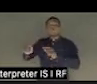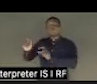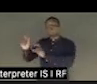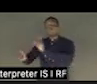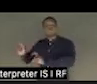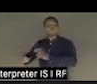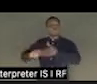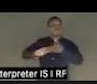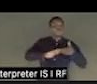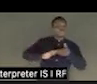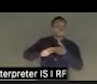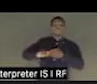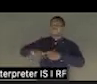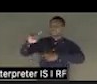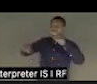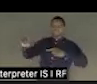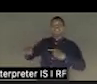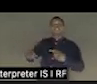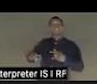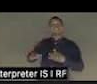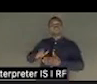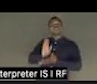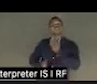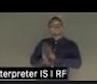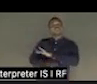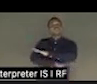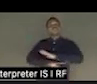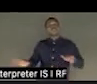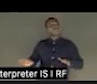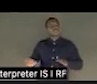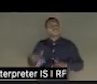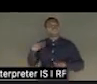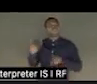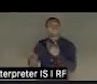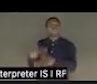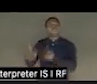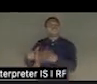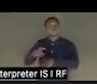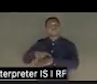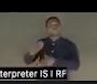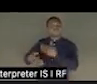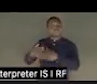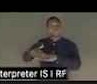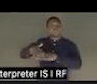and also many different ways of solving this or bridging this gap. And we think that